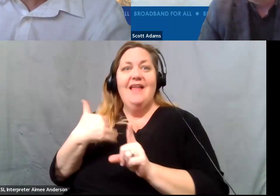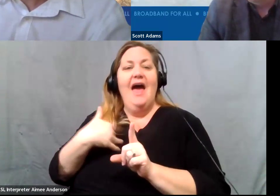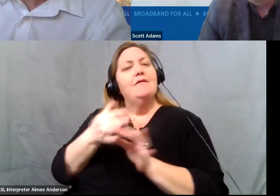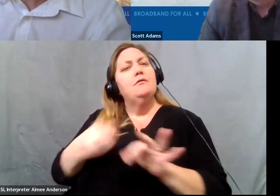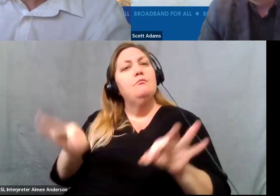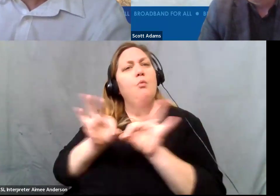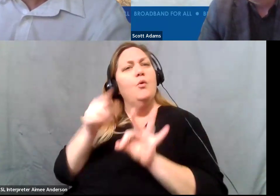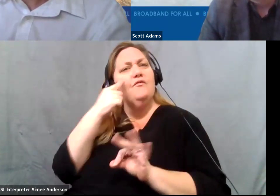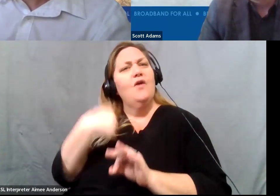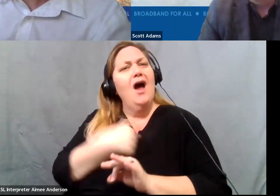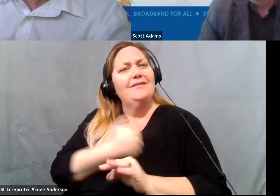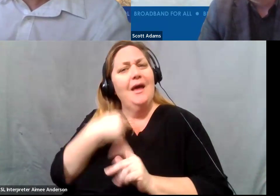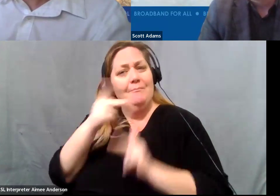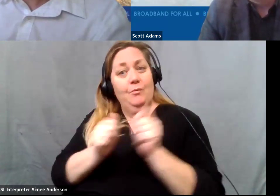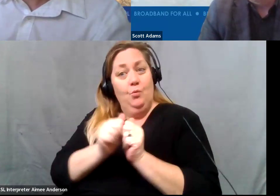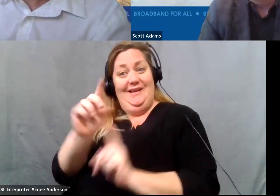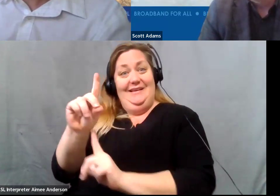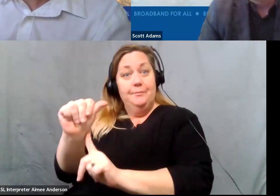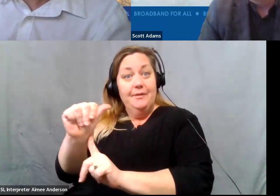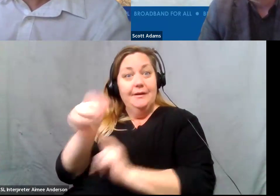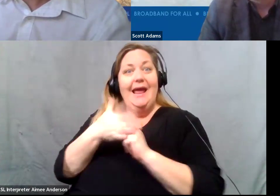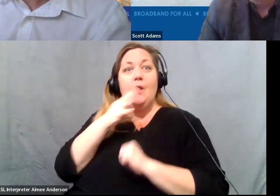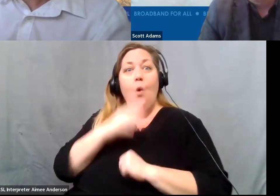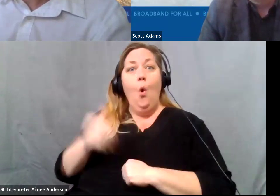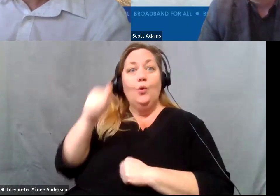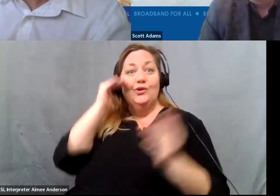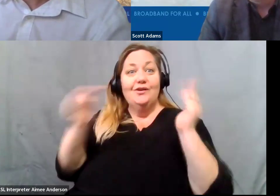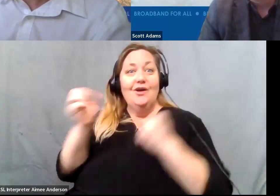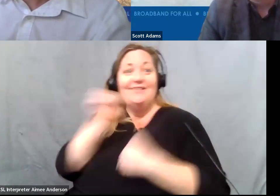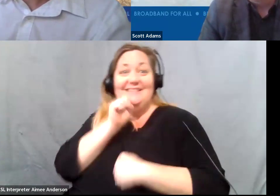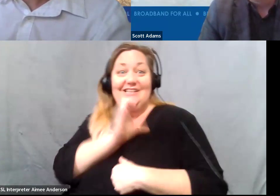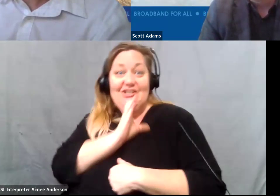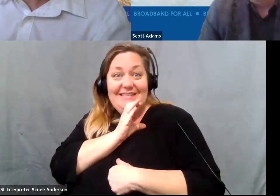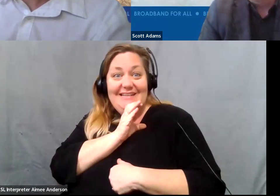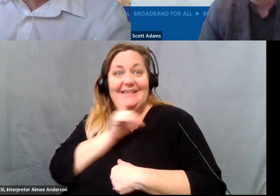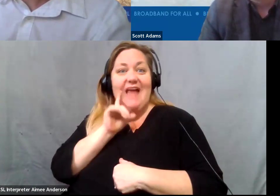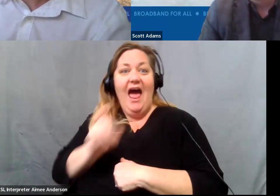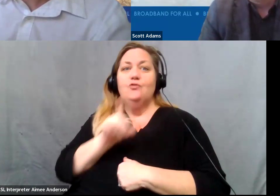have people with disabilities and older adults or seniors as a driving stakeholder community